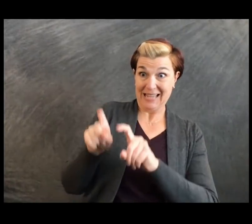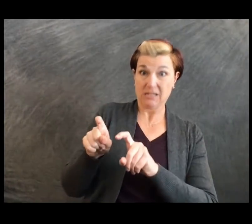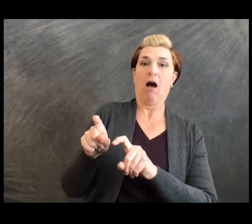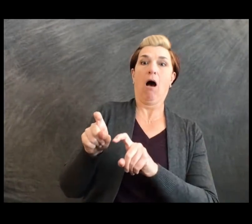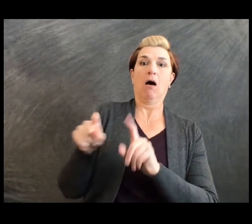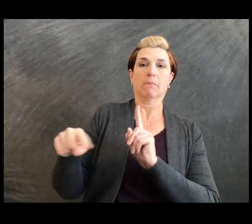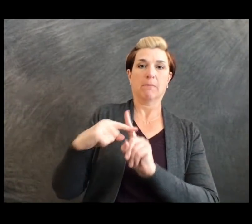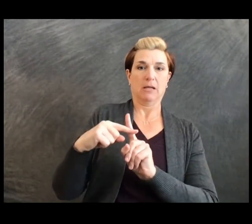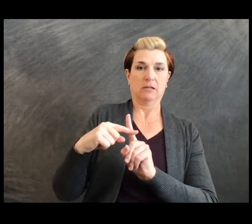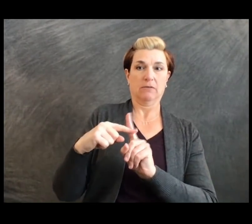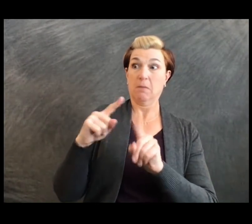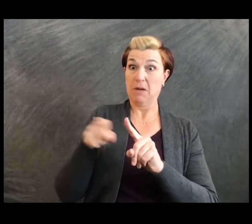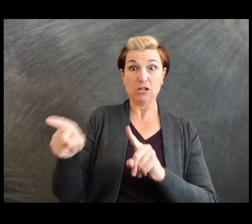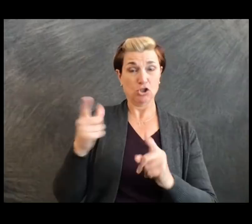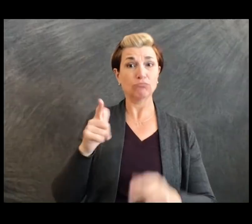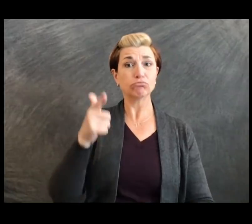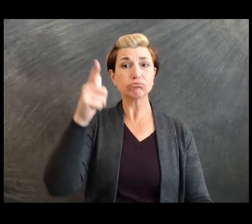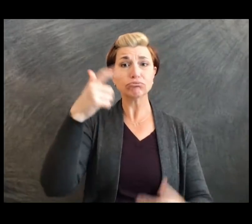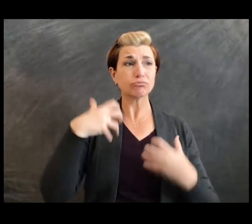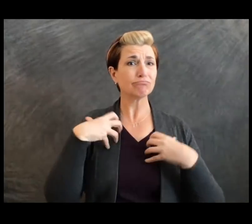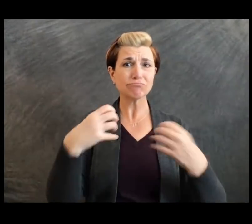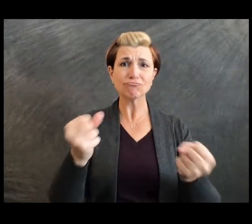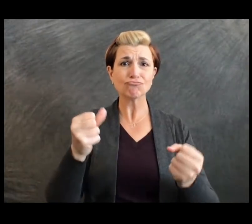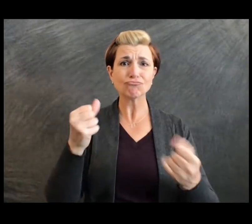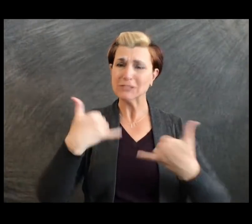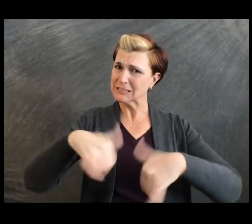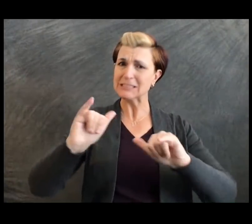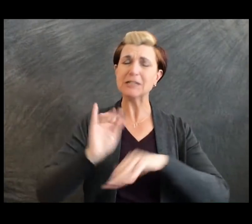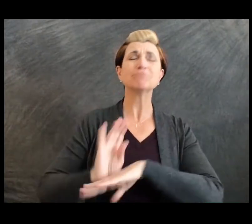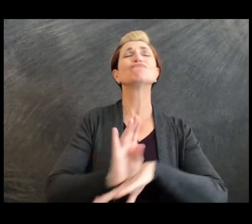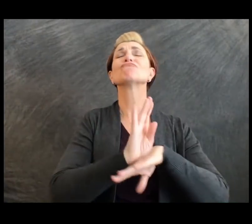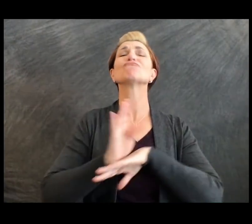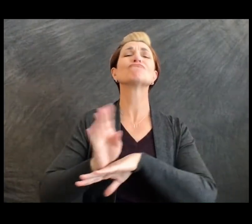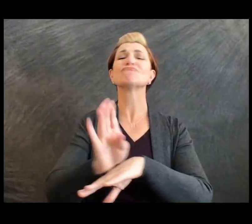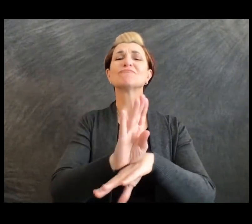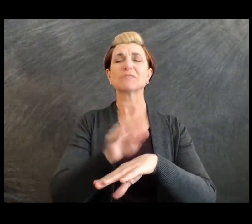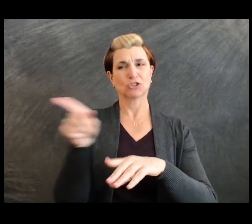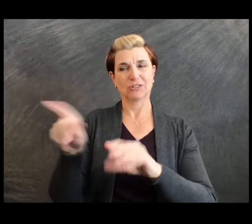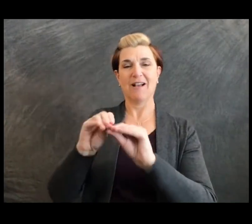America know there is hope and her strength and her enthusiasm it's truly